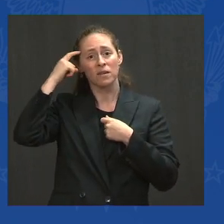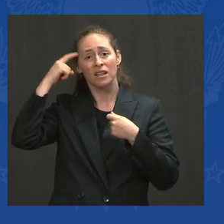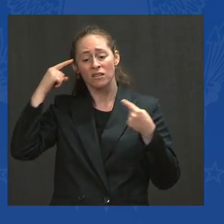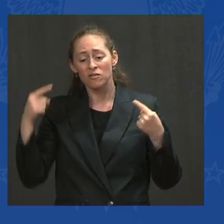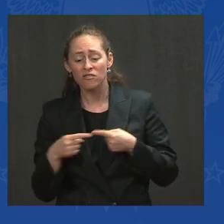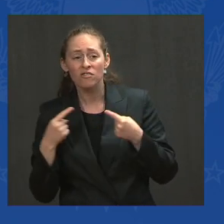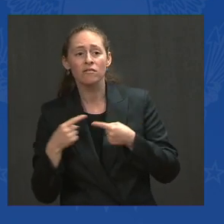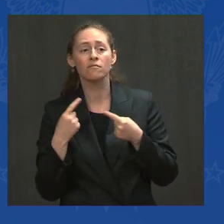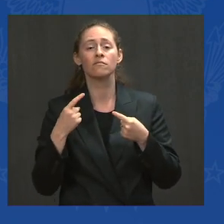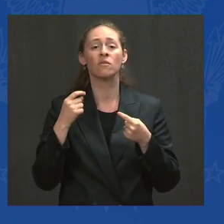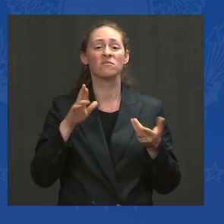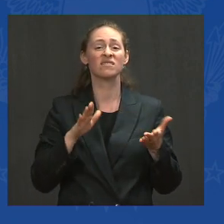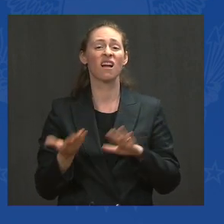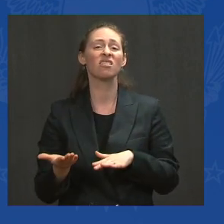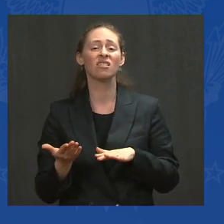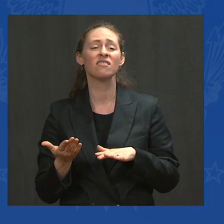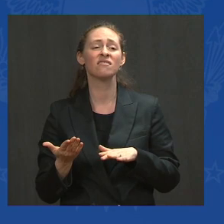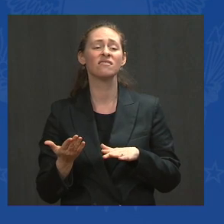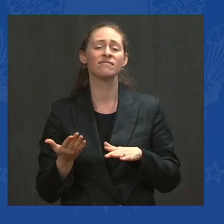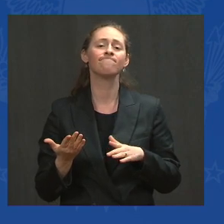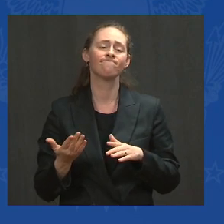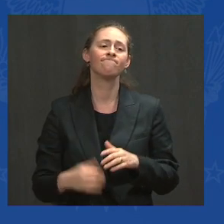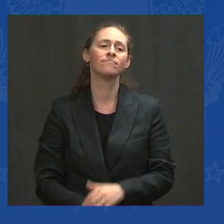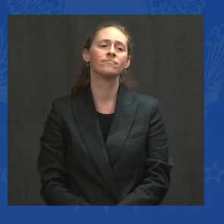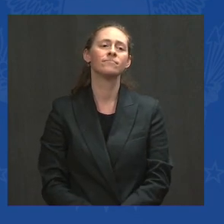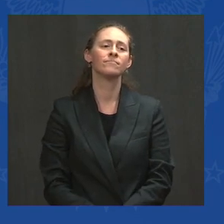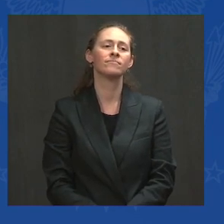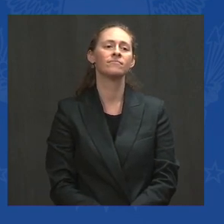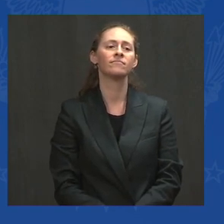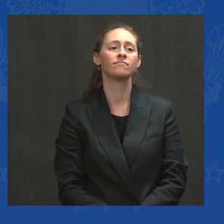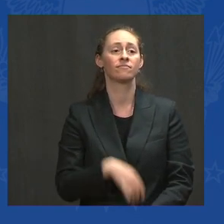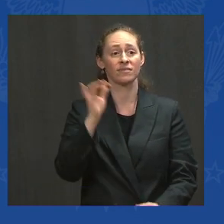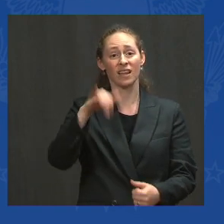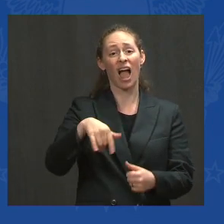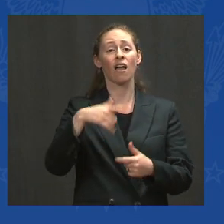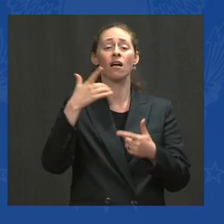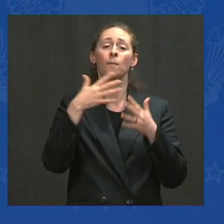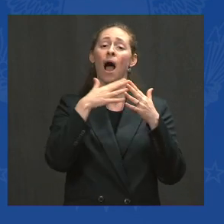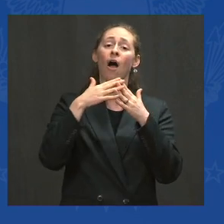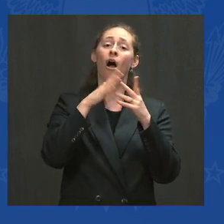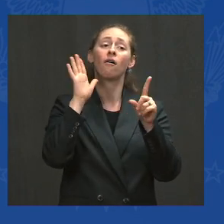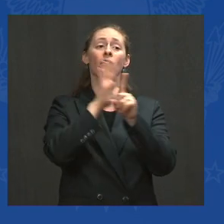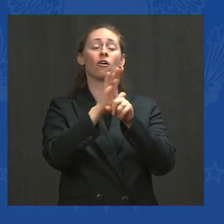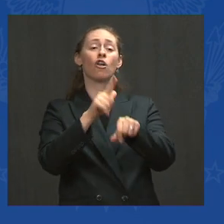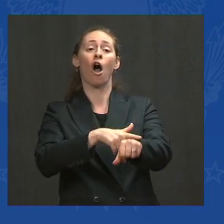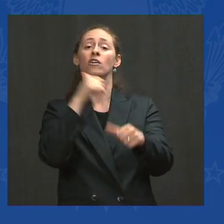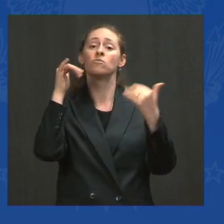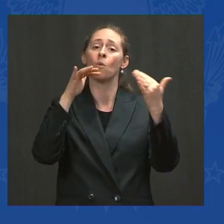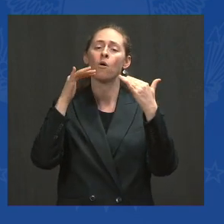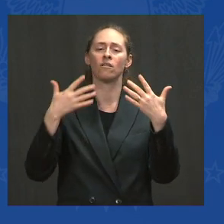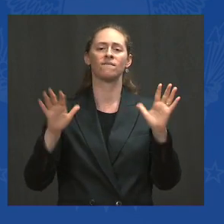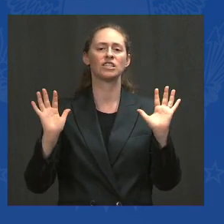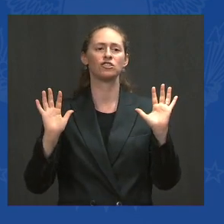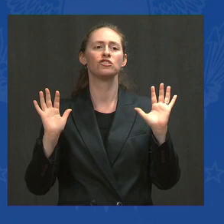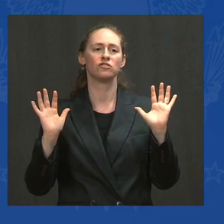We're ending America's longest war, but we'll always, always honor the bravery of the American